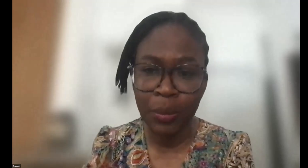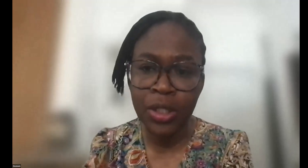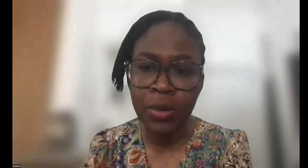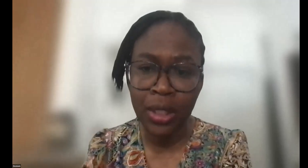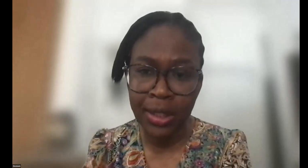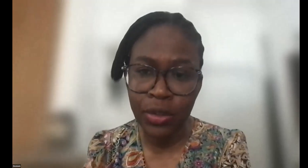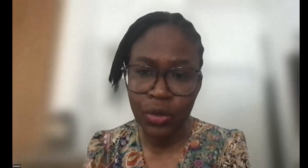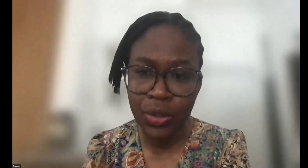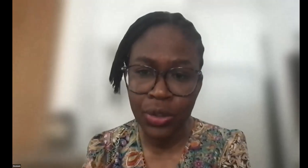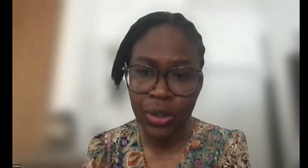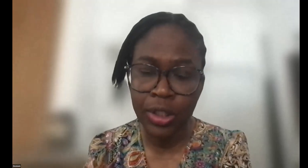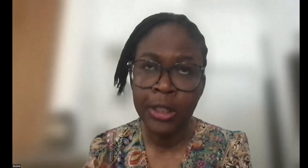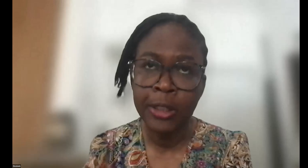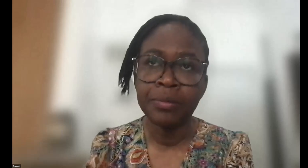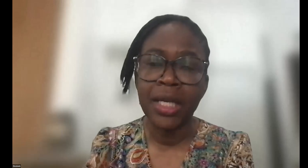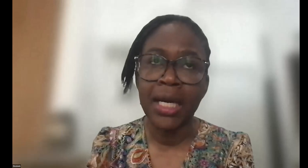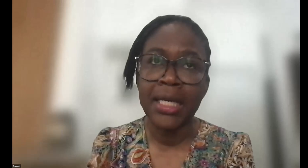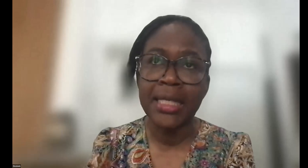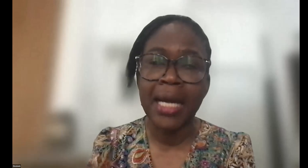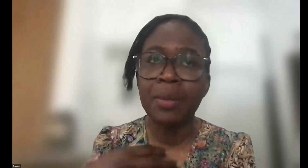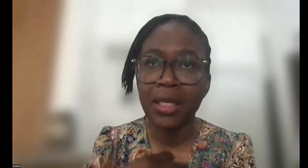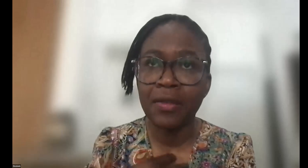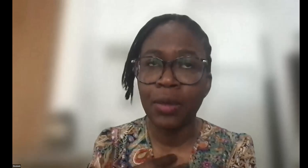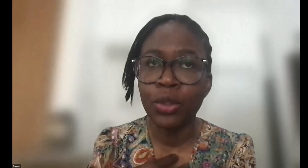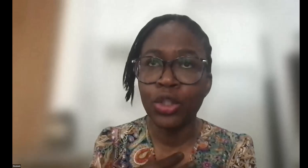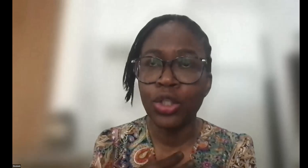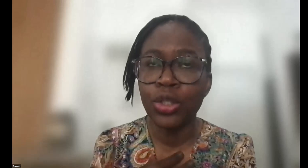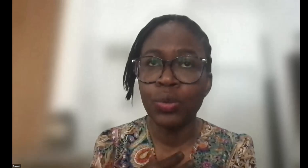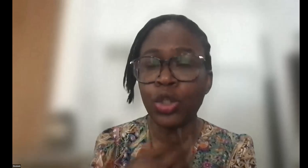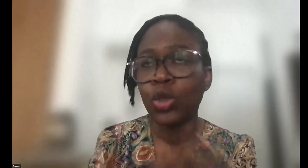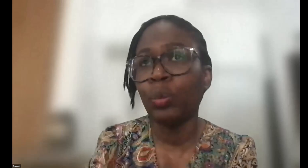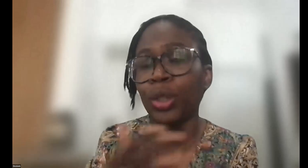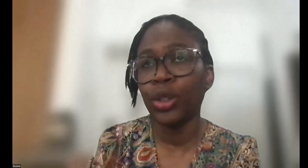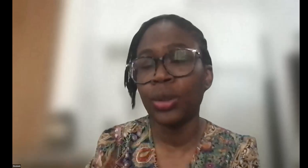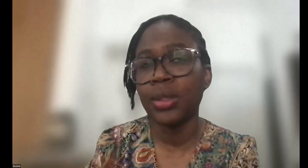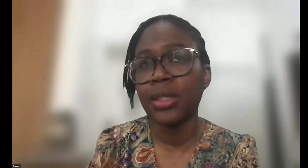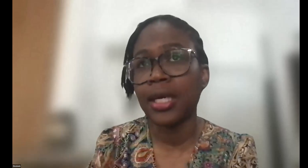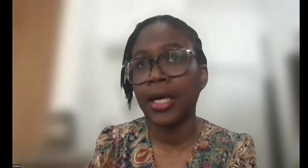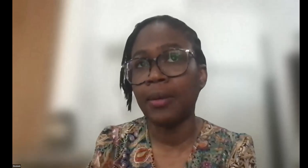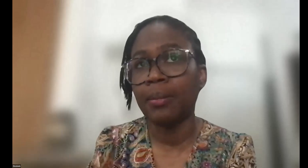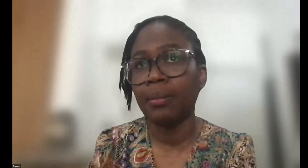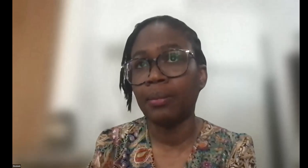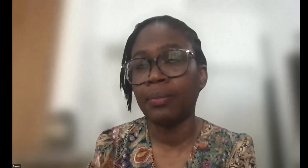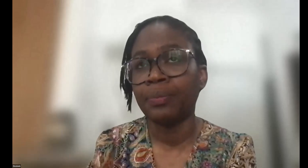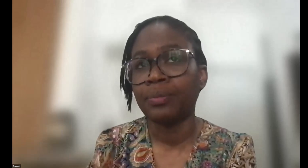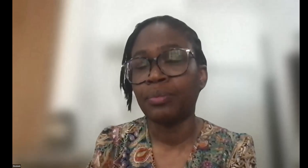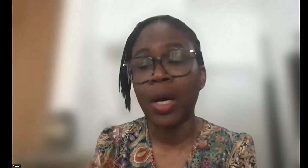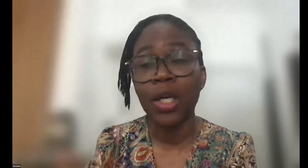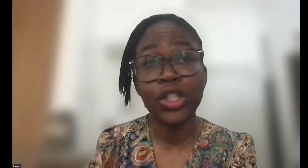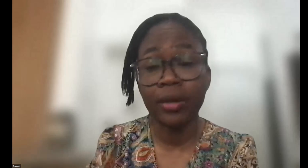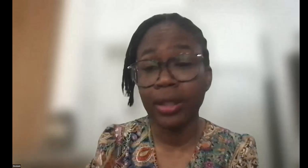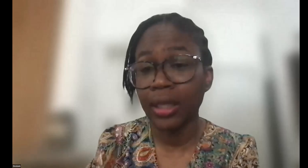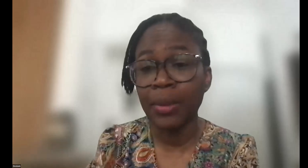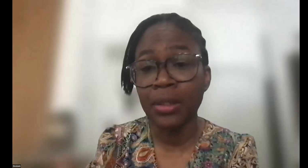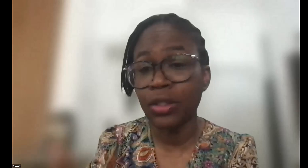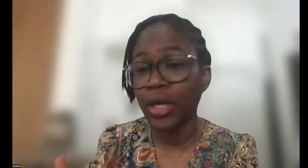community. We are trying to research, and I believe that we should do we should go beyond